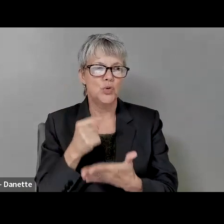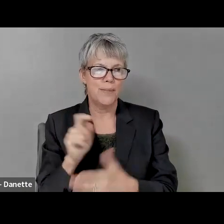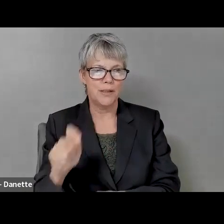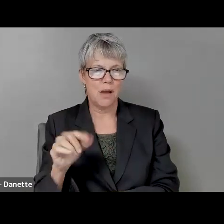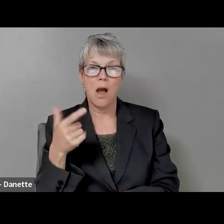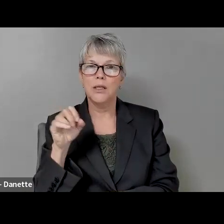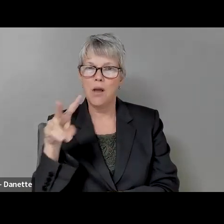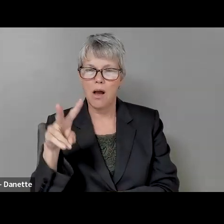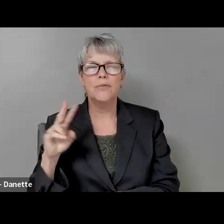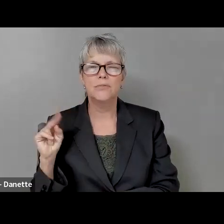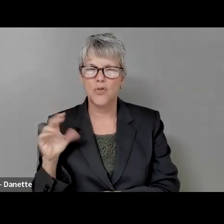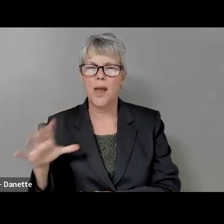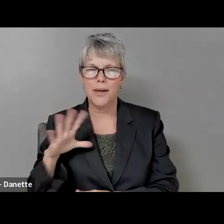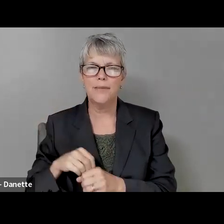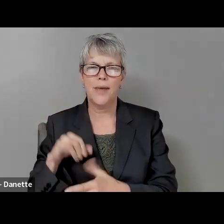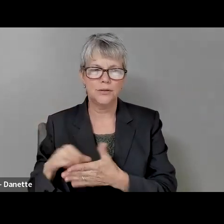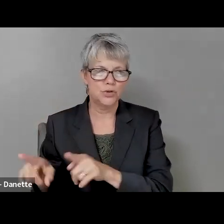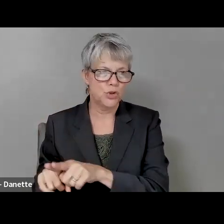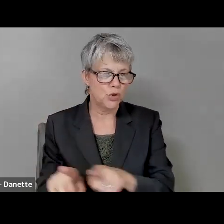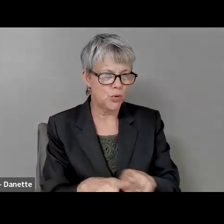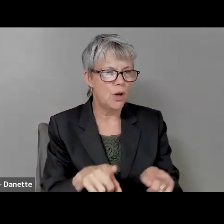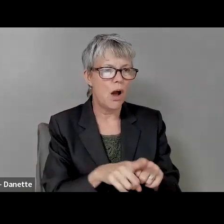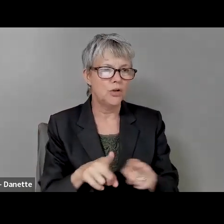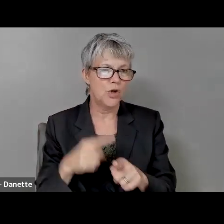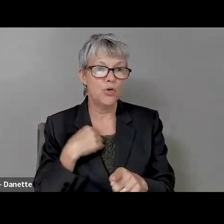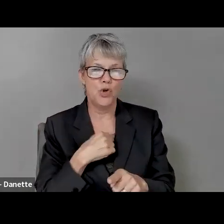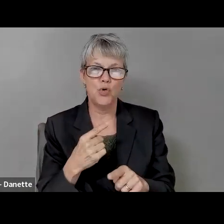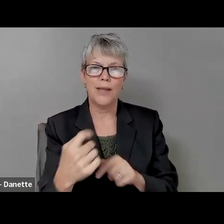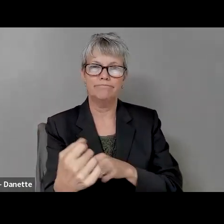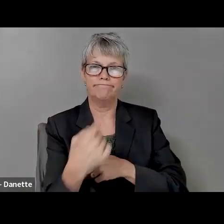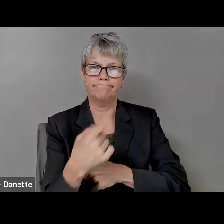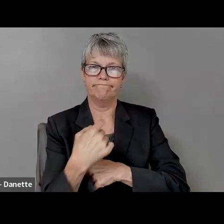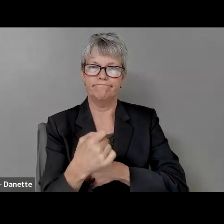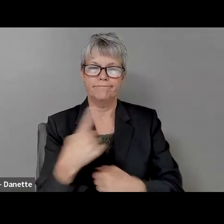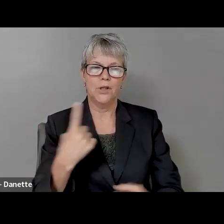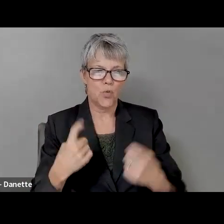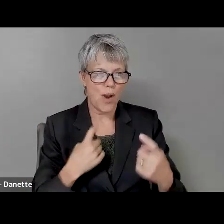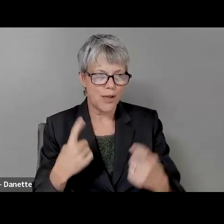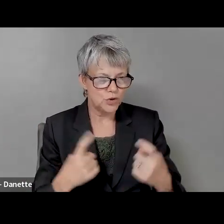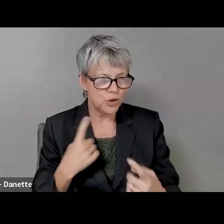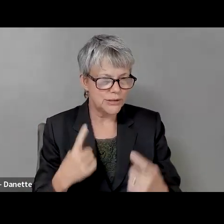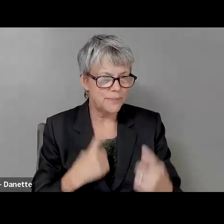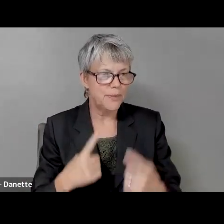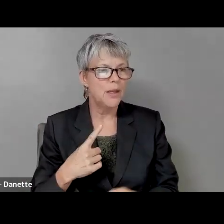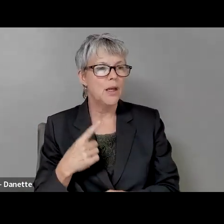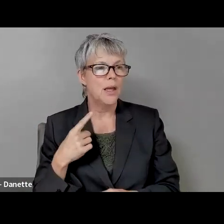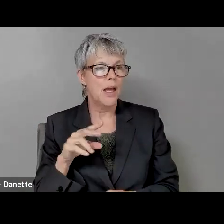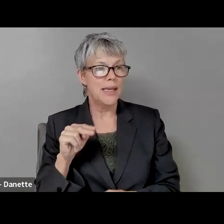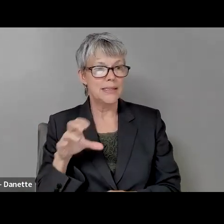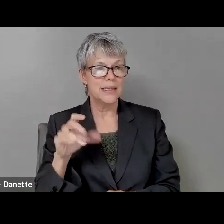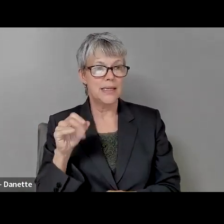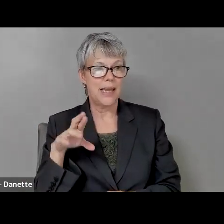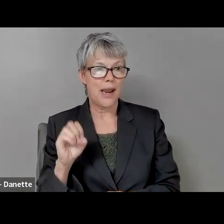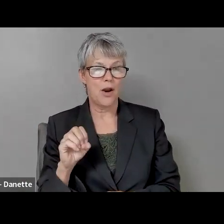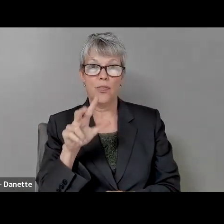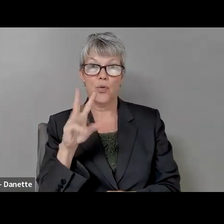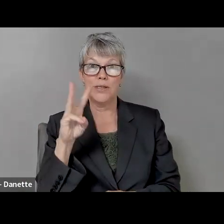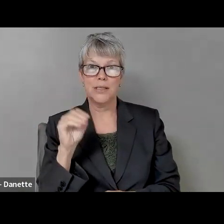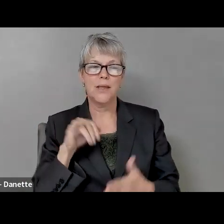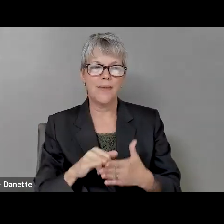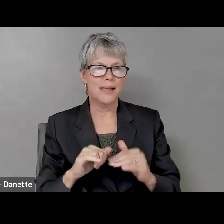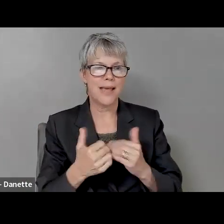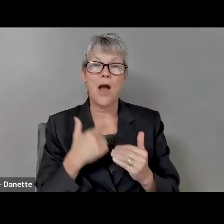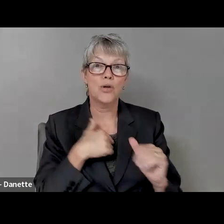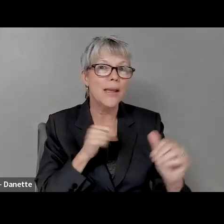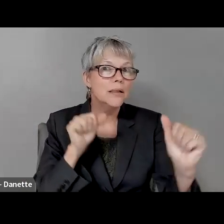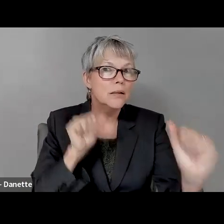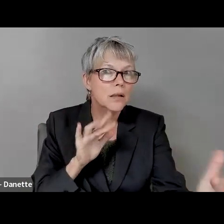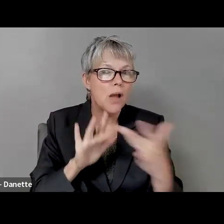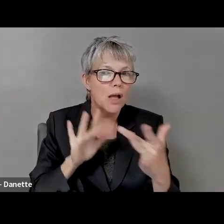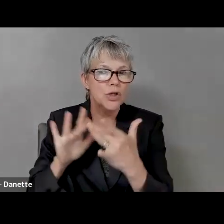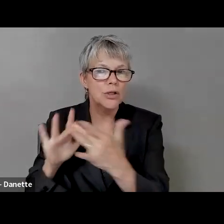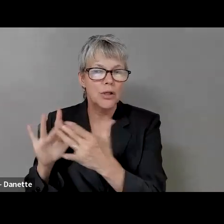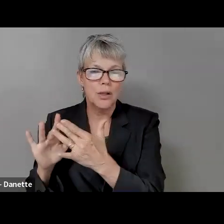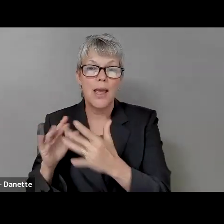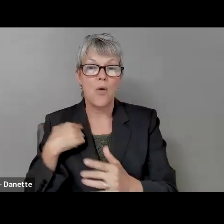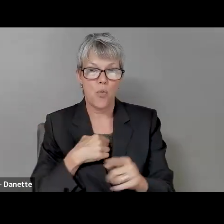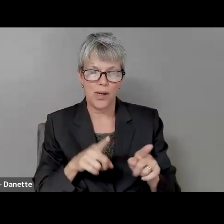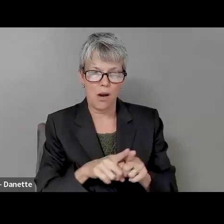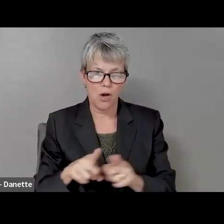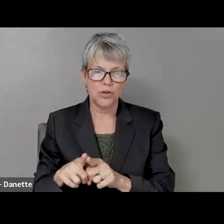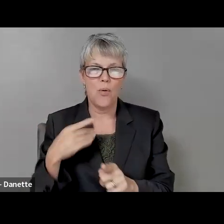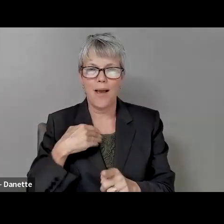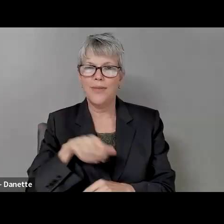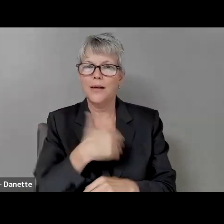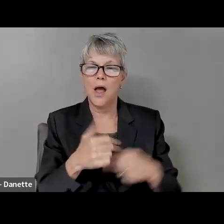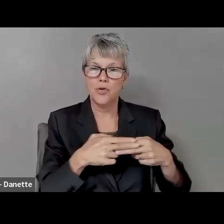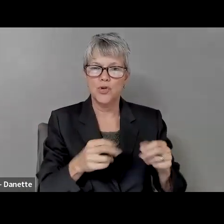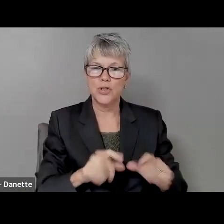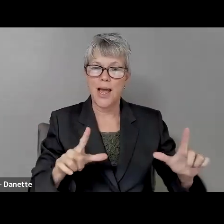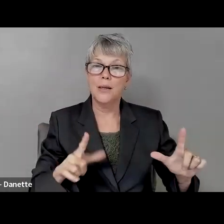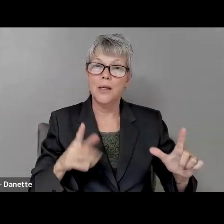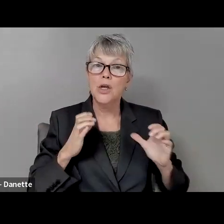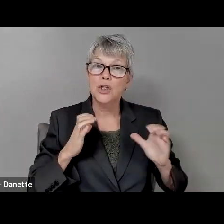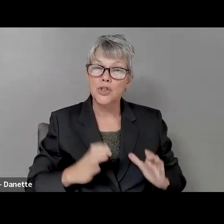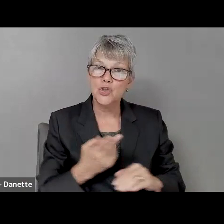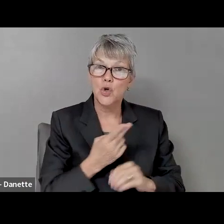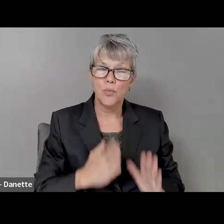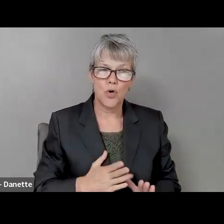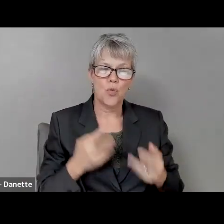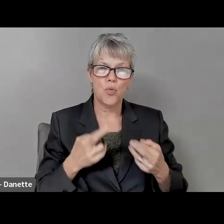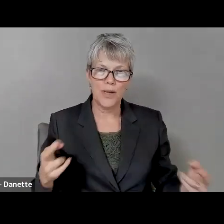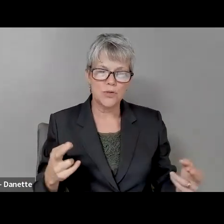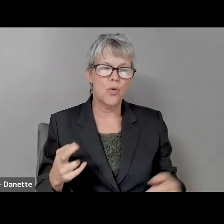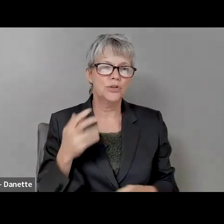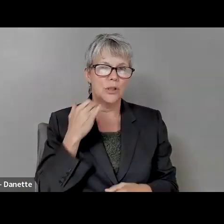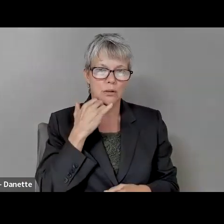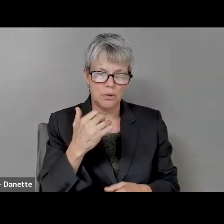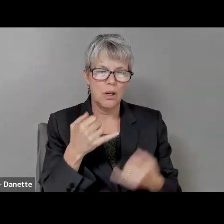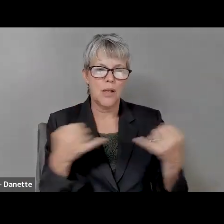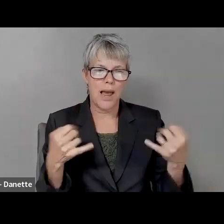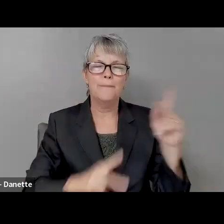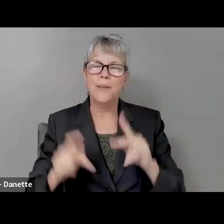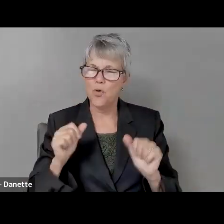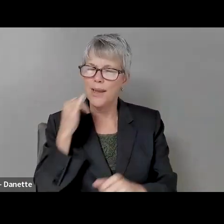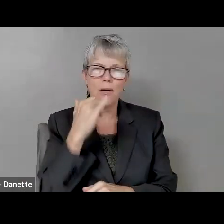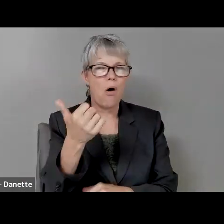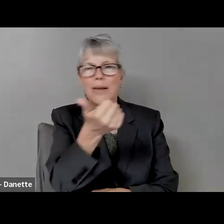Kelly Crosbie (she/her): We also have our link for submitted questions to us. We want to remind folks about insecure. Um. So those are just some critical ways to reach us. As a reminder. Go back to Jennifer Mead's slide. We do have our um consumer resource line, our consumer call center that people can call at any time for support